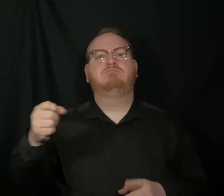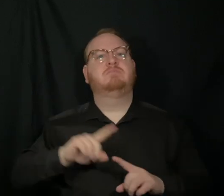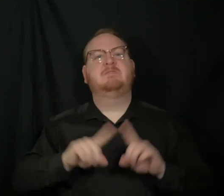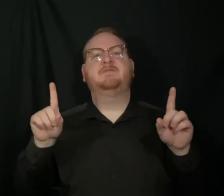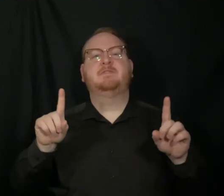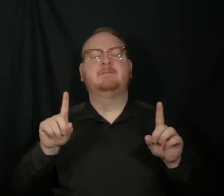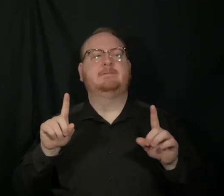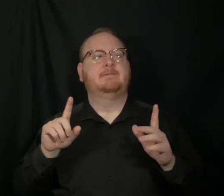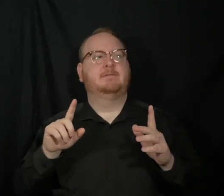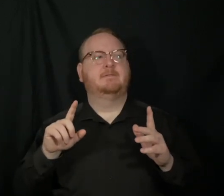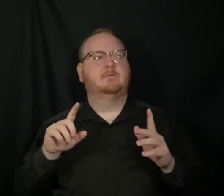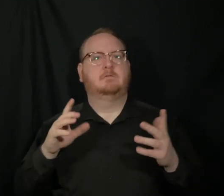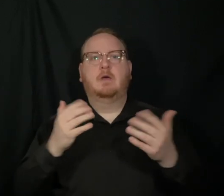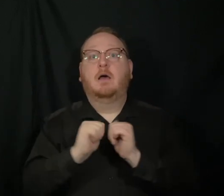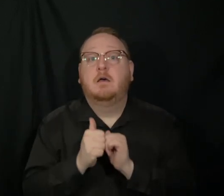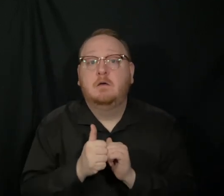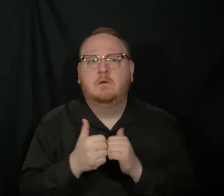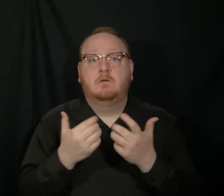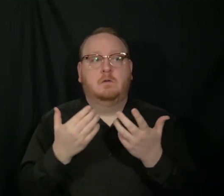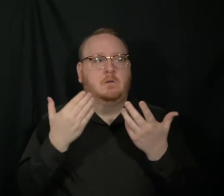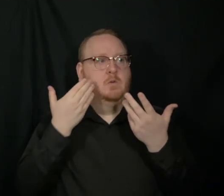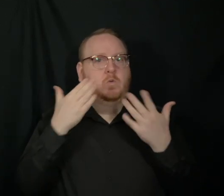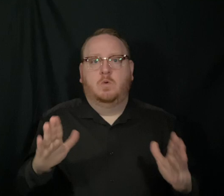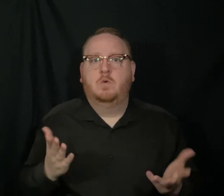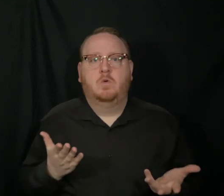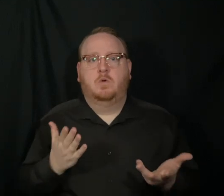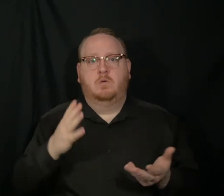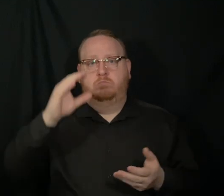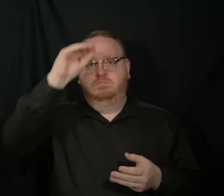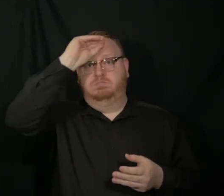to change. And so I was like, Okay, how do I do a change of